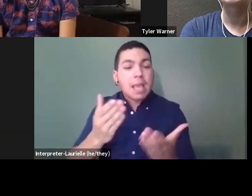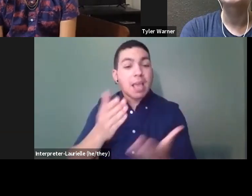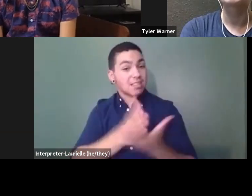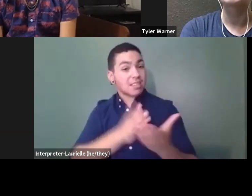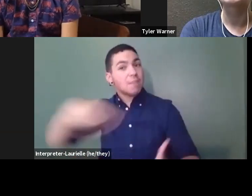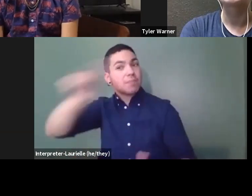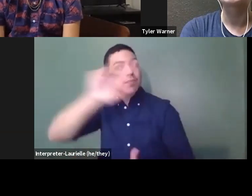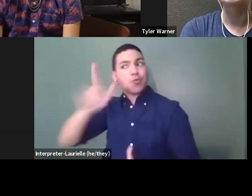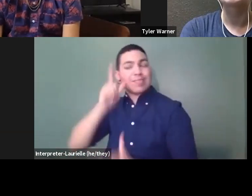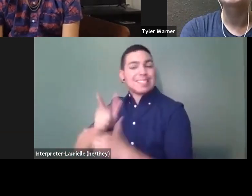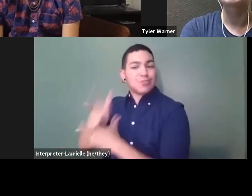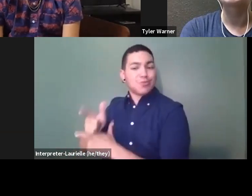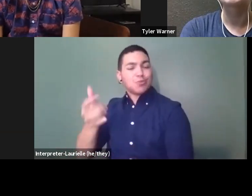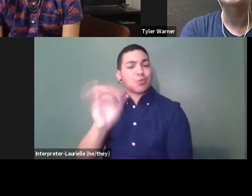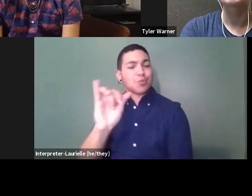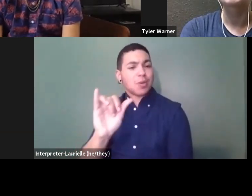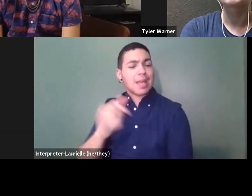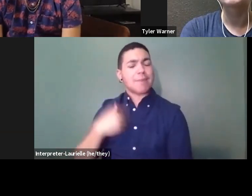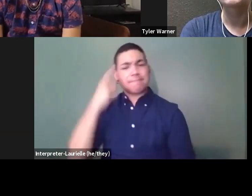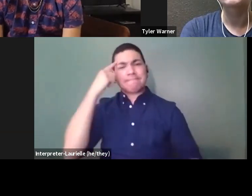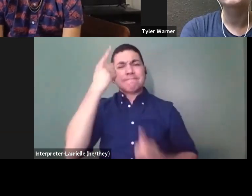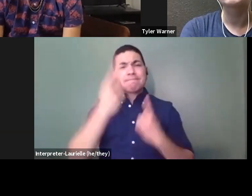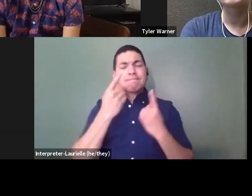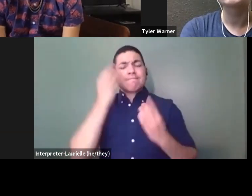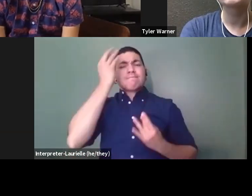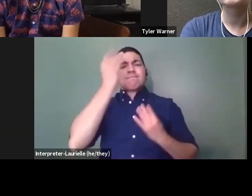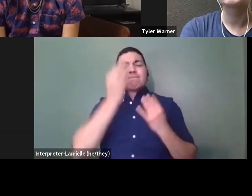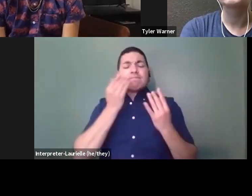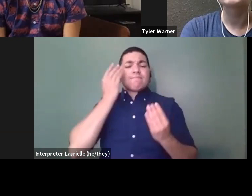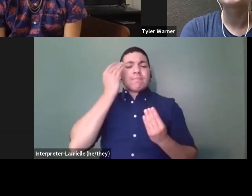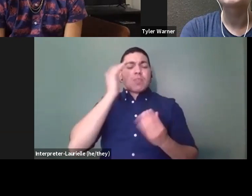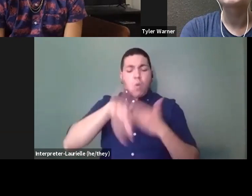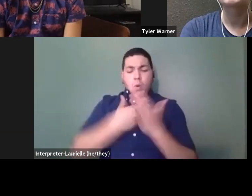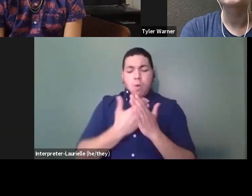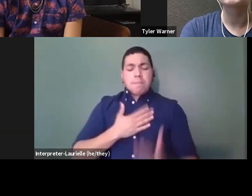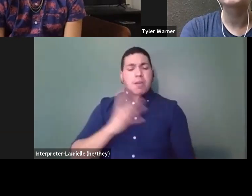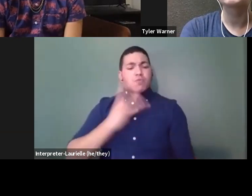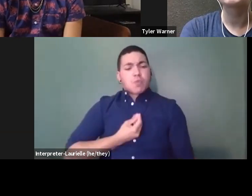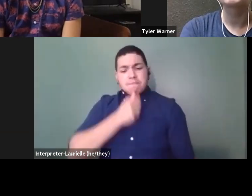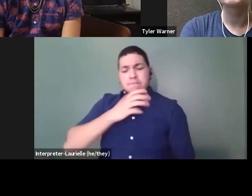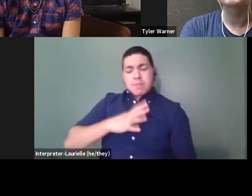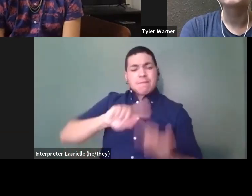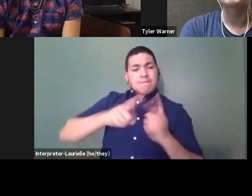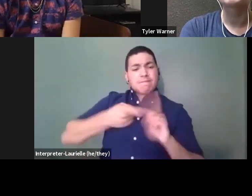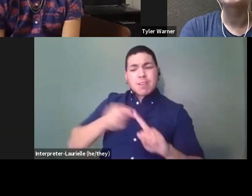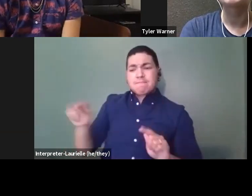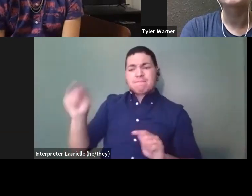Like, these are the trans women that will change what trans women today are talking about, right?